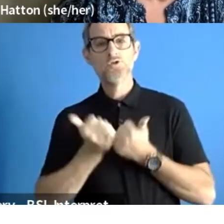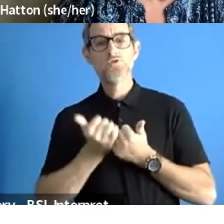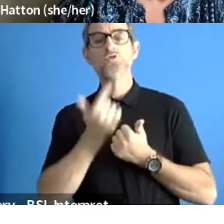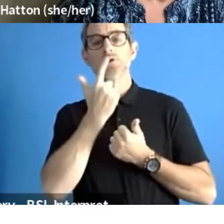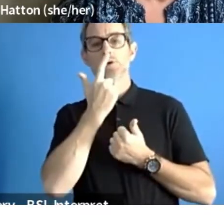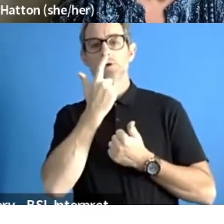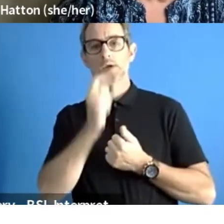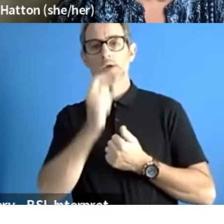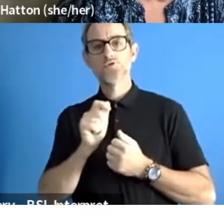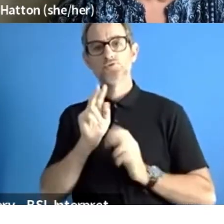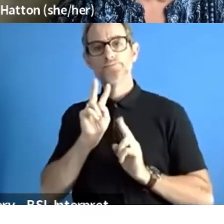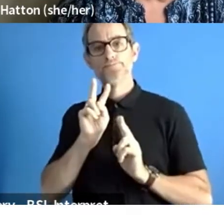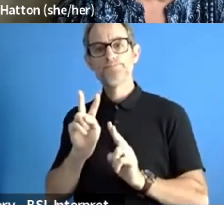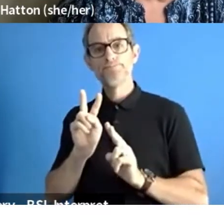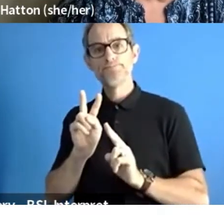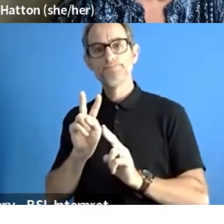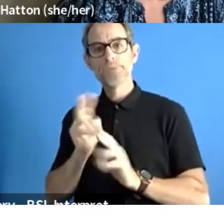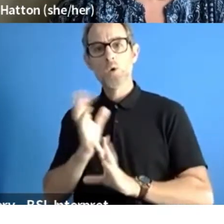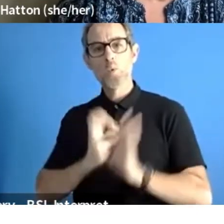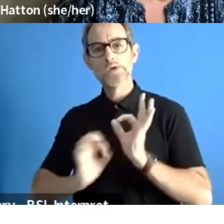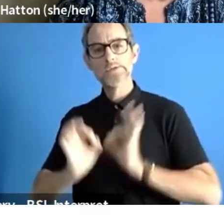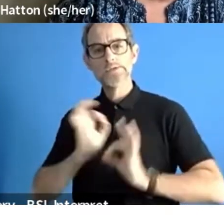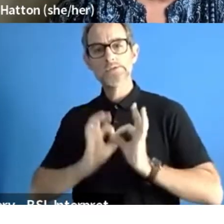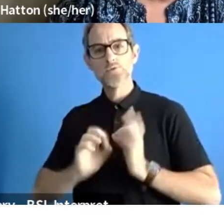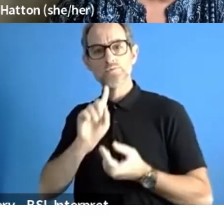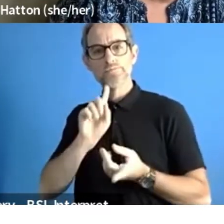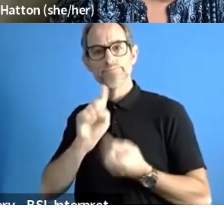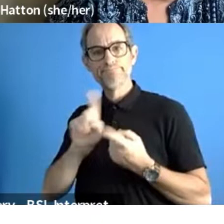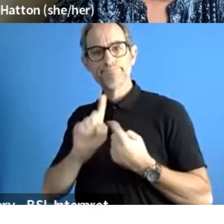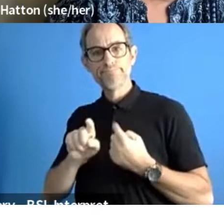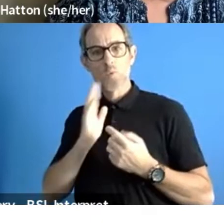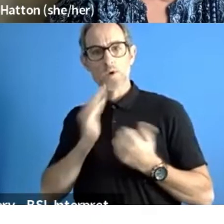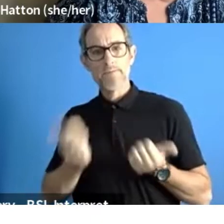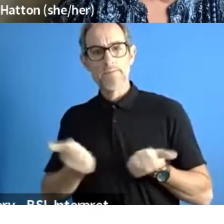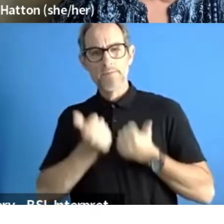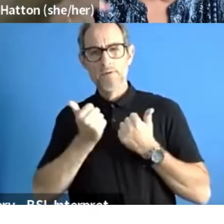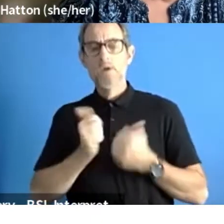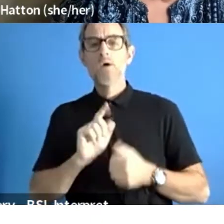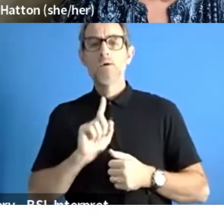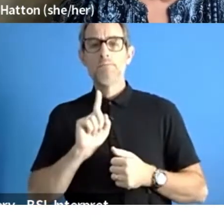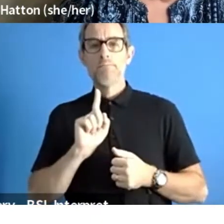questions and address them at the end but rather than you wait until the end